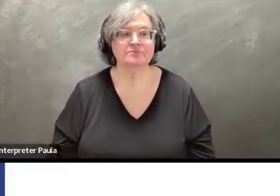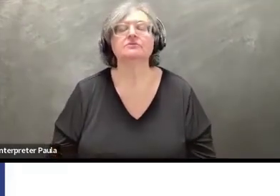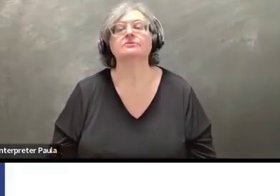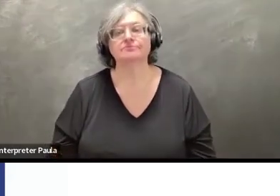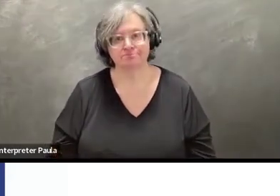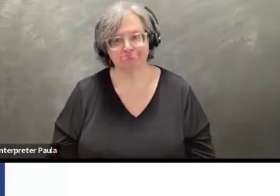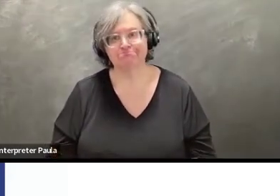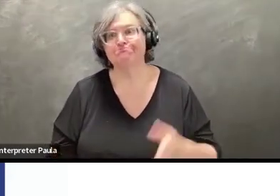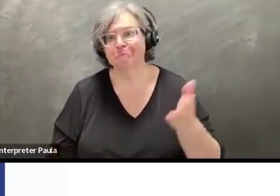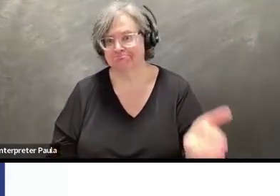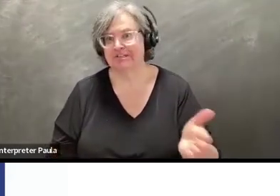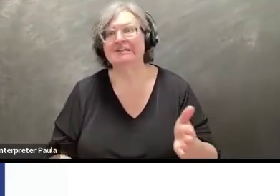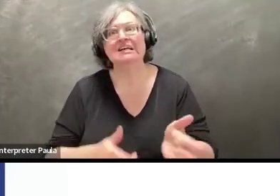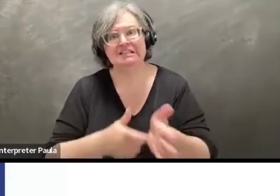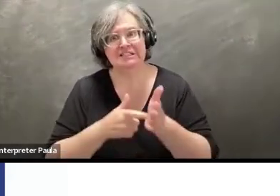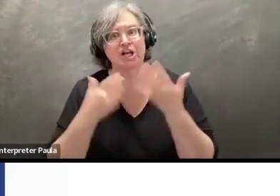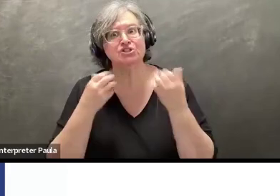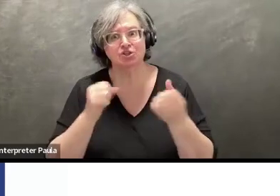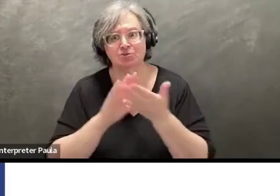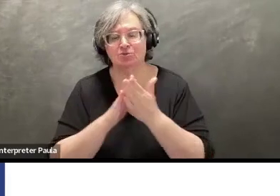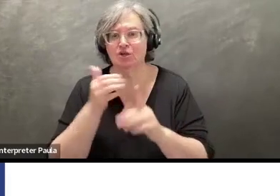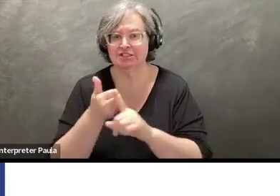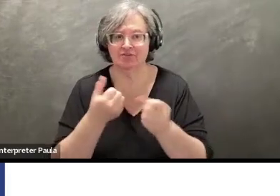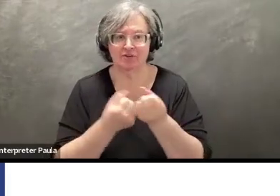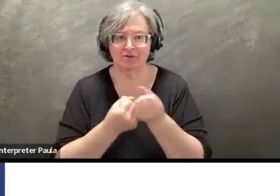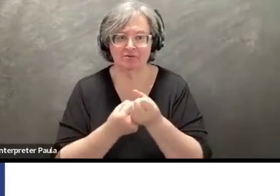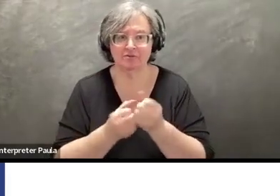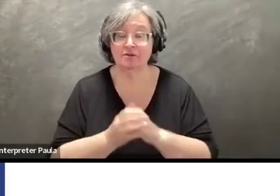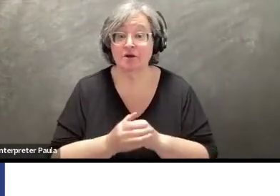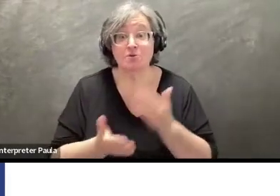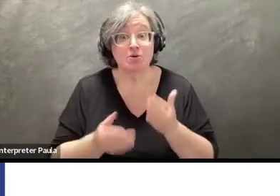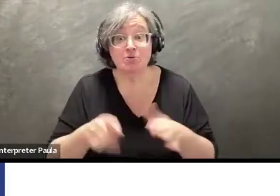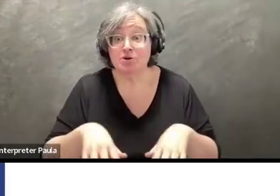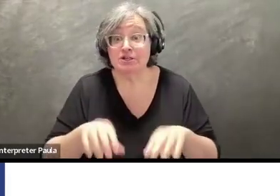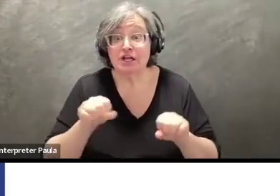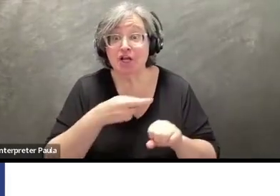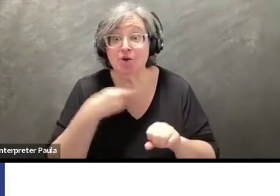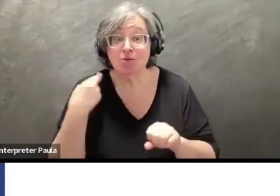to be a sub advocate. You may be taking a risk. Disagree with